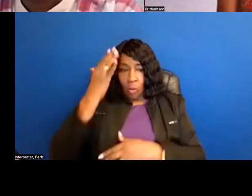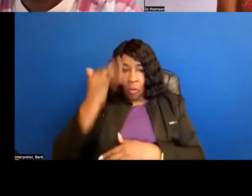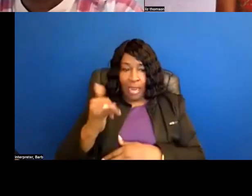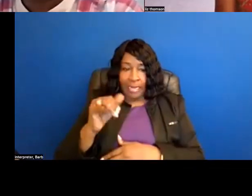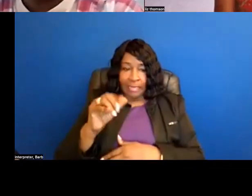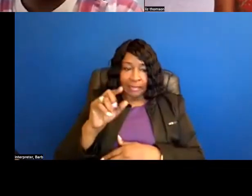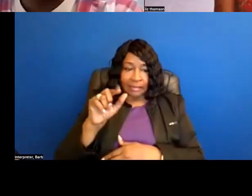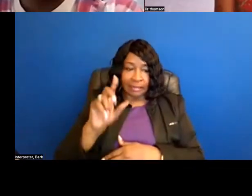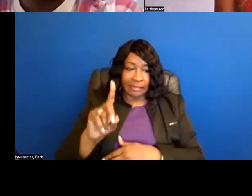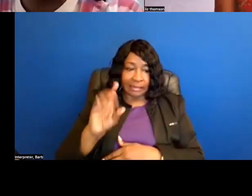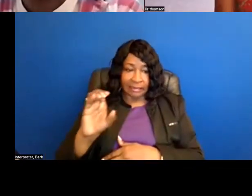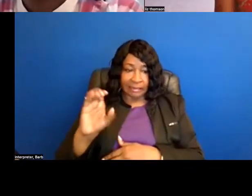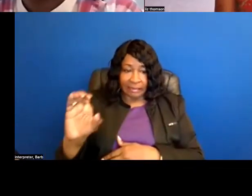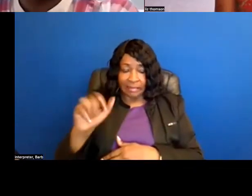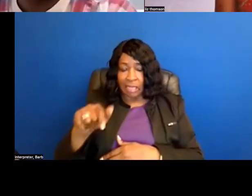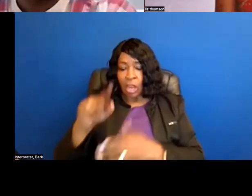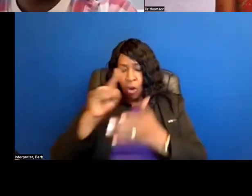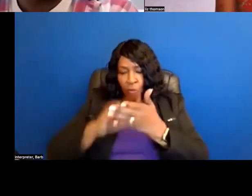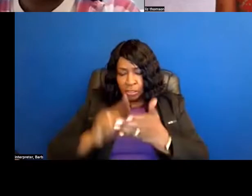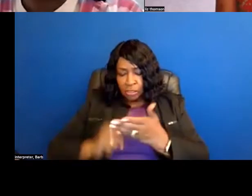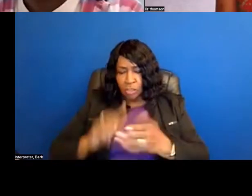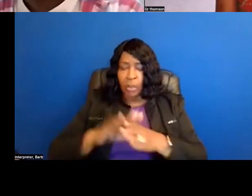Research on the Impact of Disability Cultural Centers.